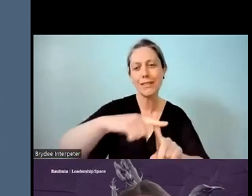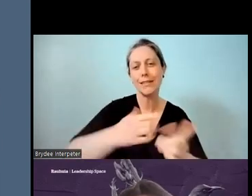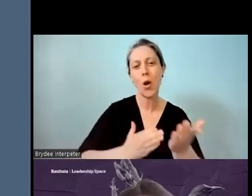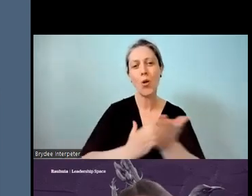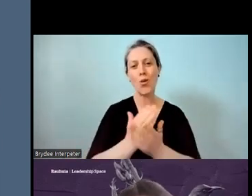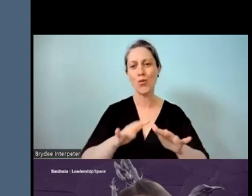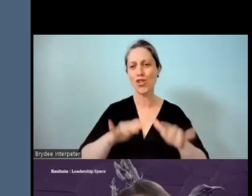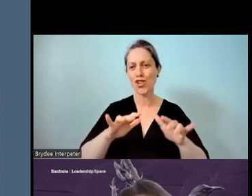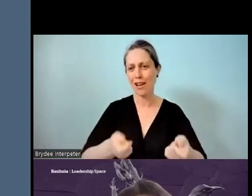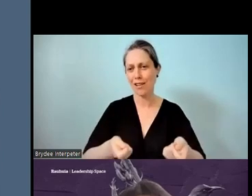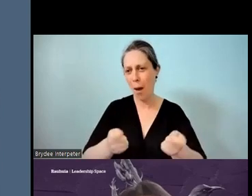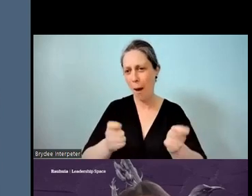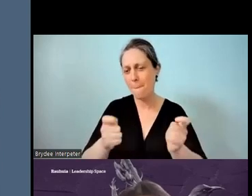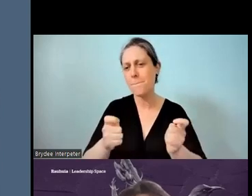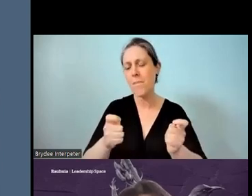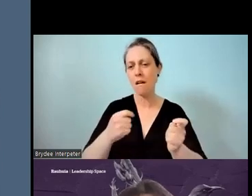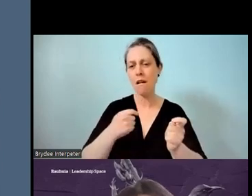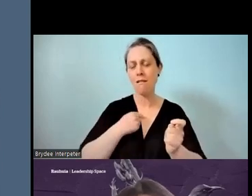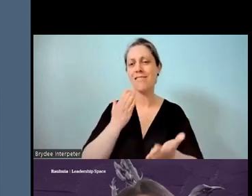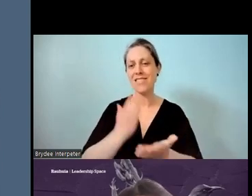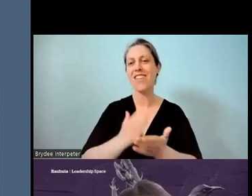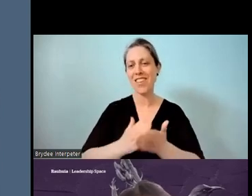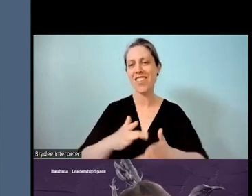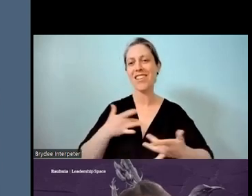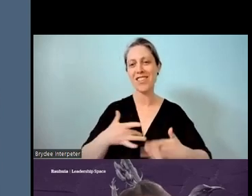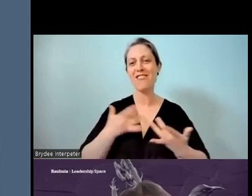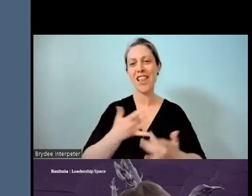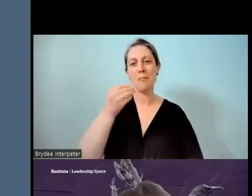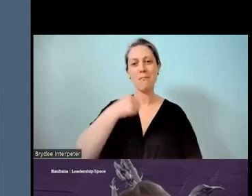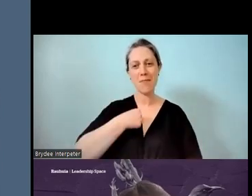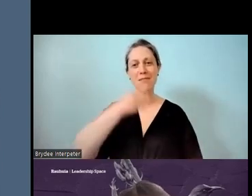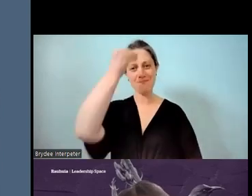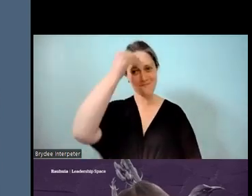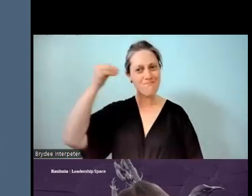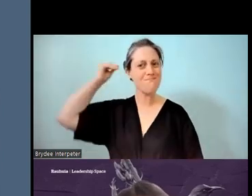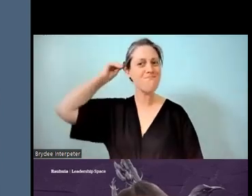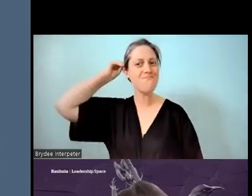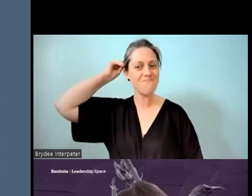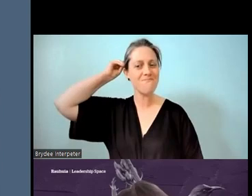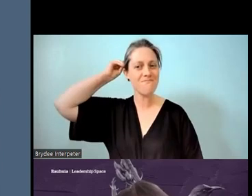that is definitely the feeling that I have taken away from today's presentation as well.